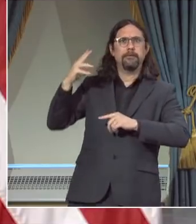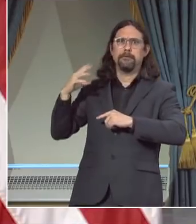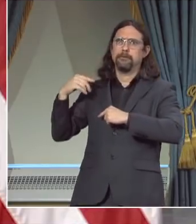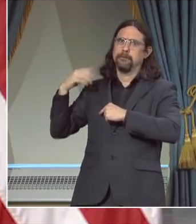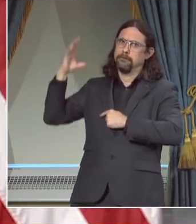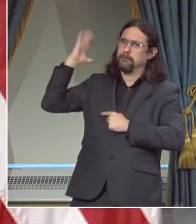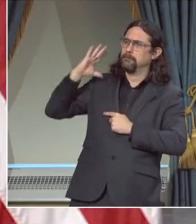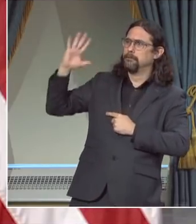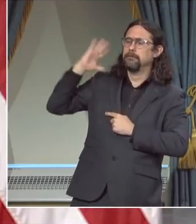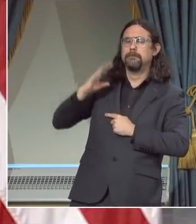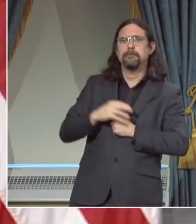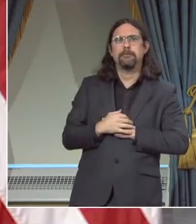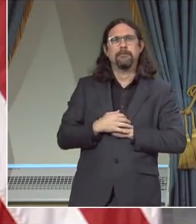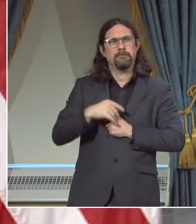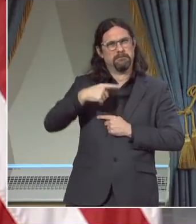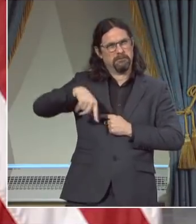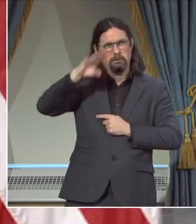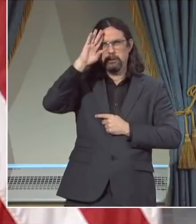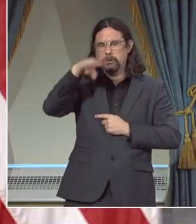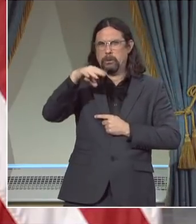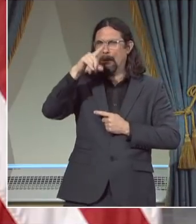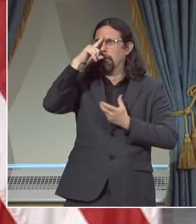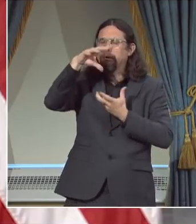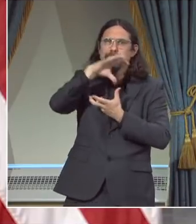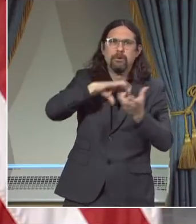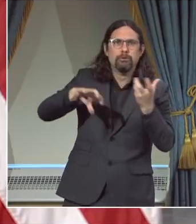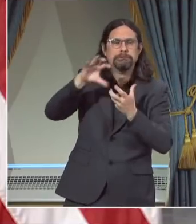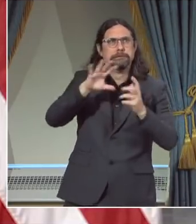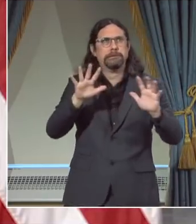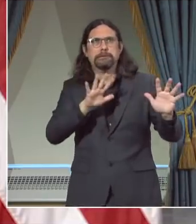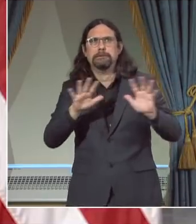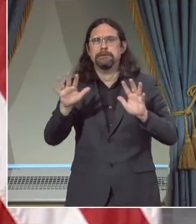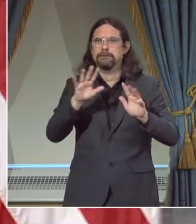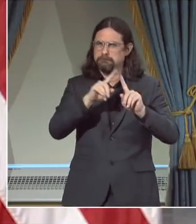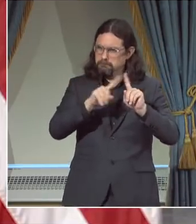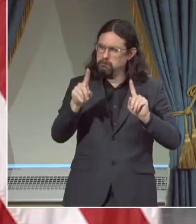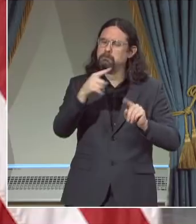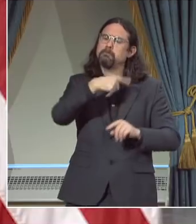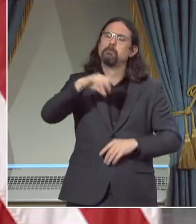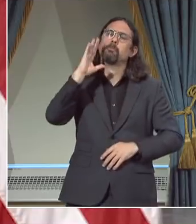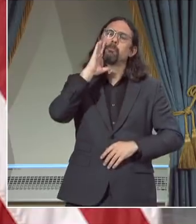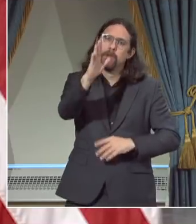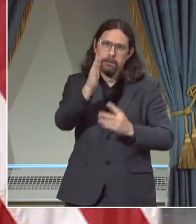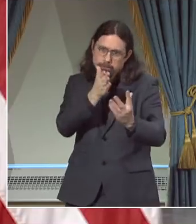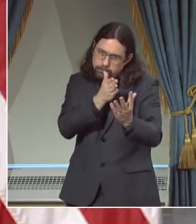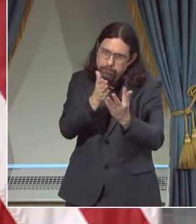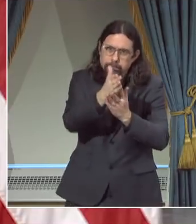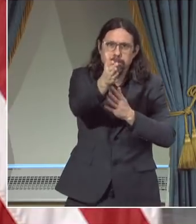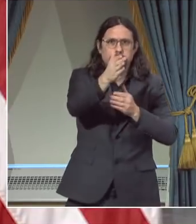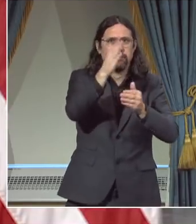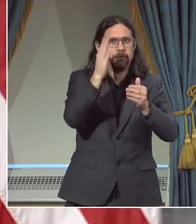BUT WE WILL GET THROUGH THIS TEOGTRHE. THAT IS SOMETHING THAT COMES BACK TO JUST THE PURE